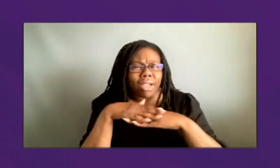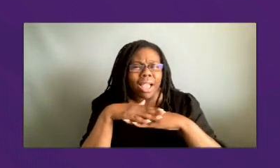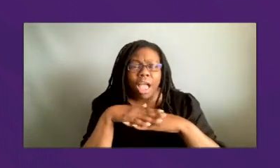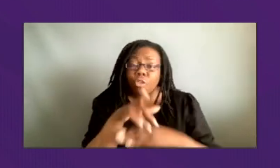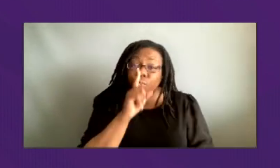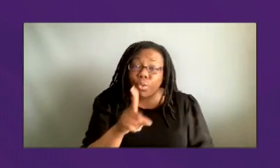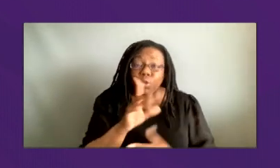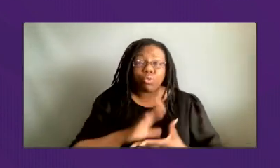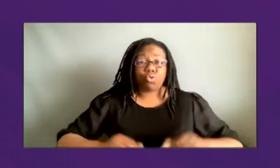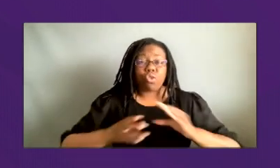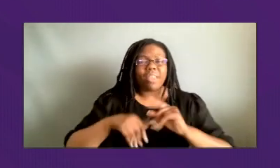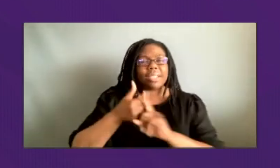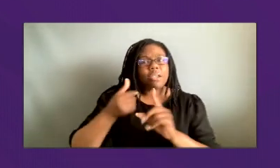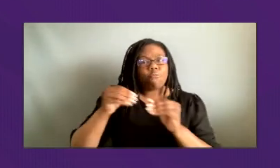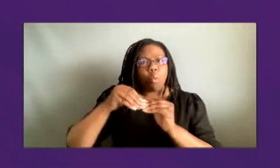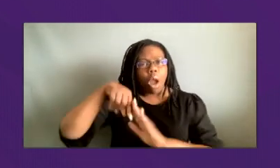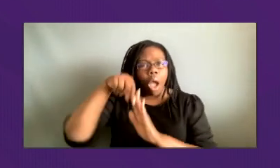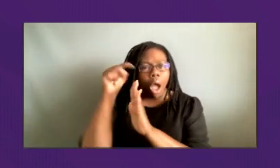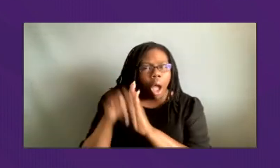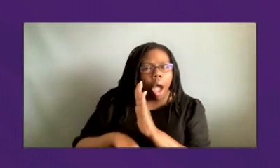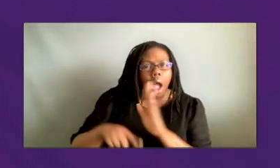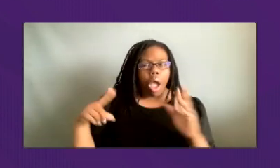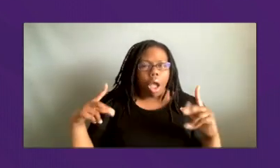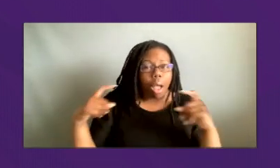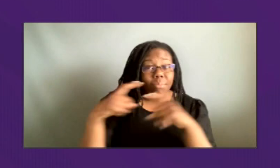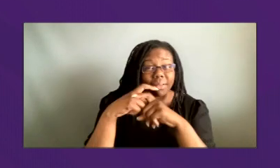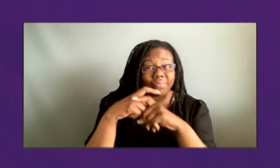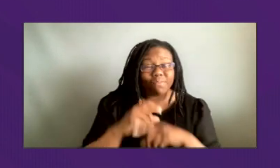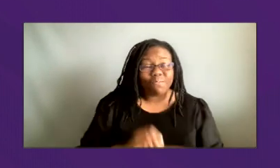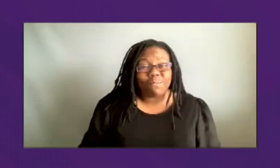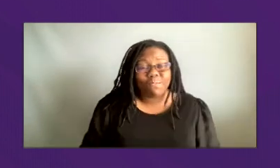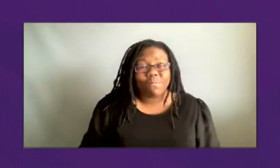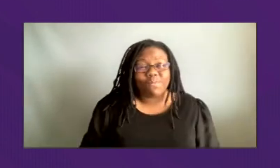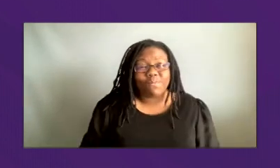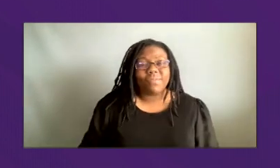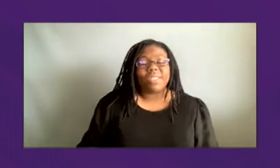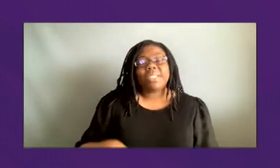in attendance were from the Wampanoag nation around Cape Cod in present-day Massachusetts,